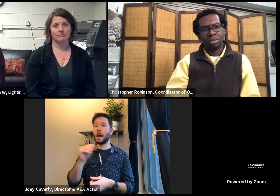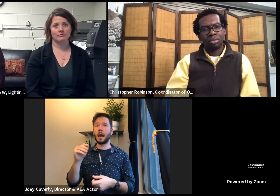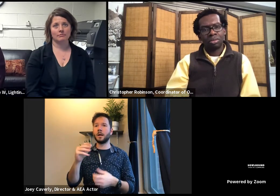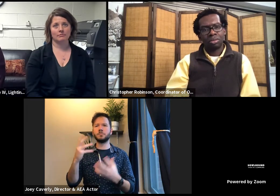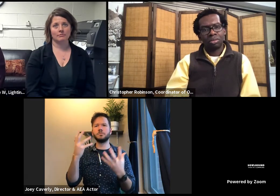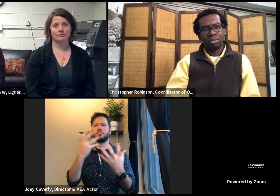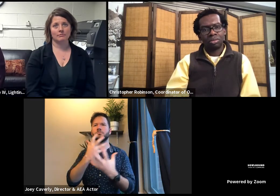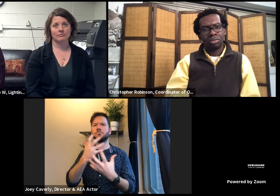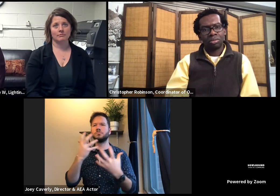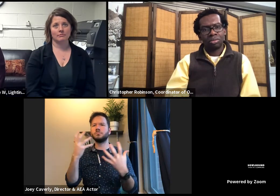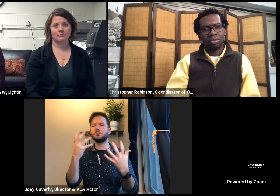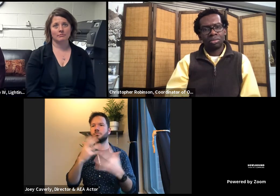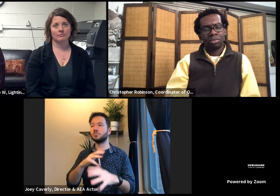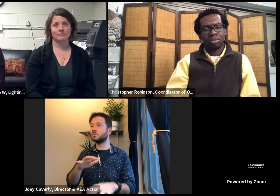and that's out of 15 or 16.